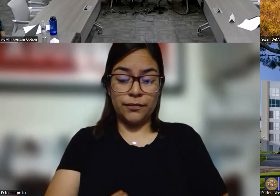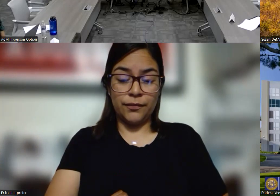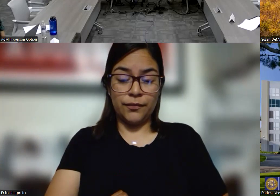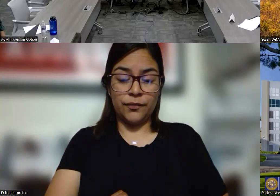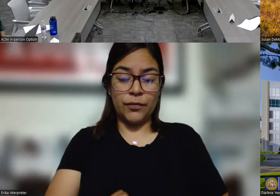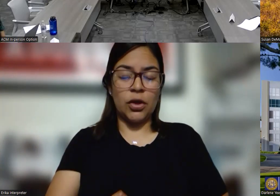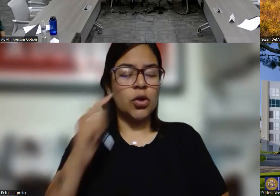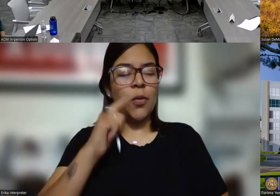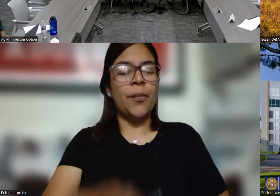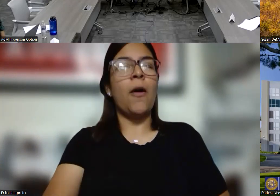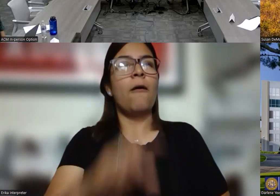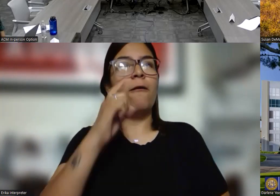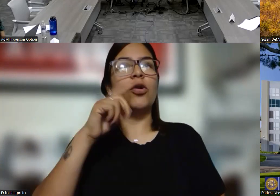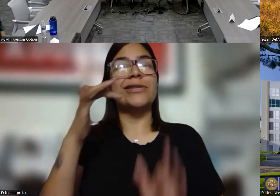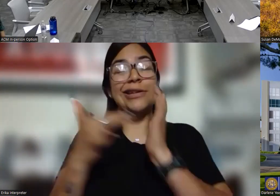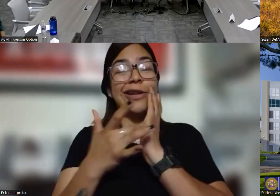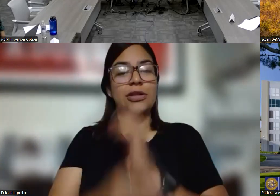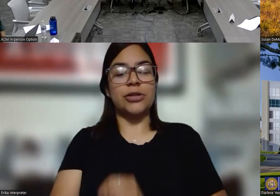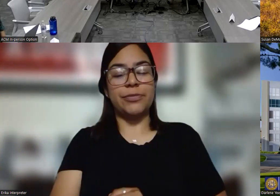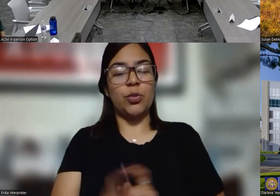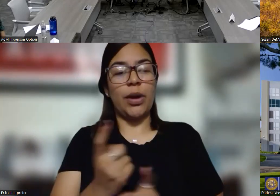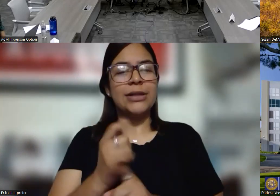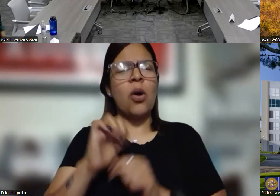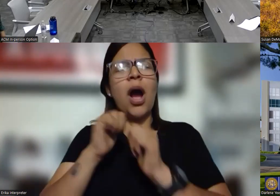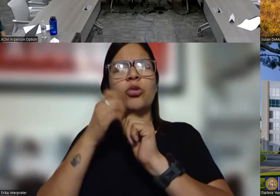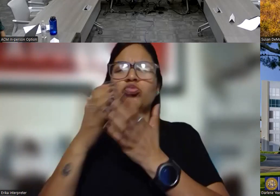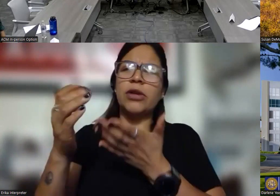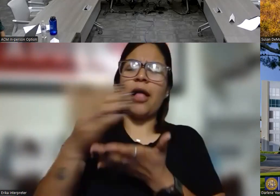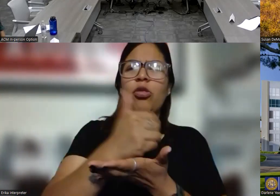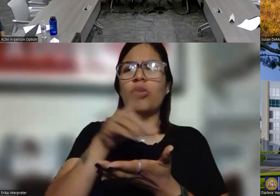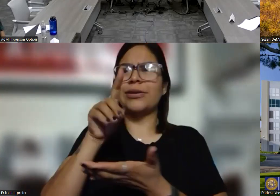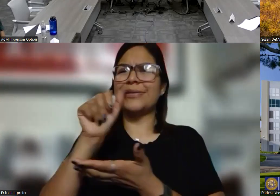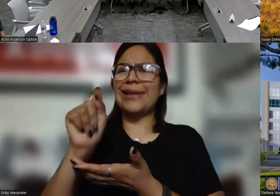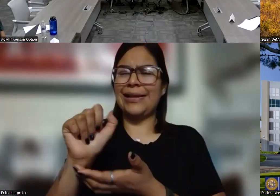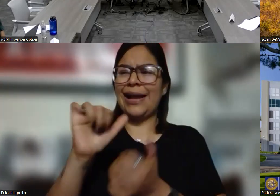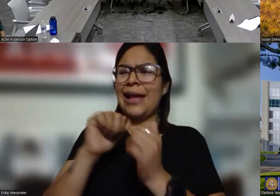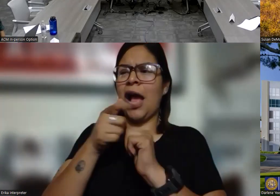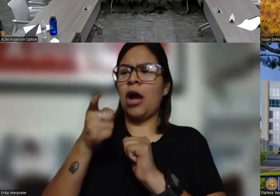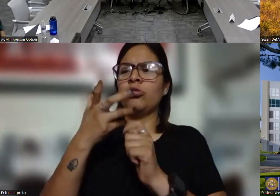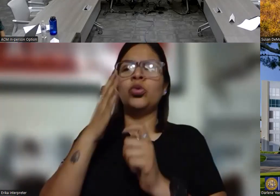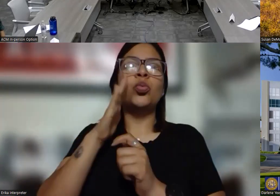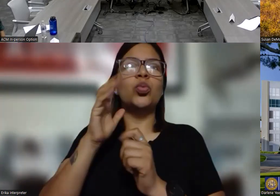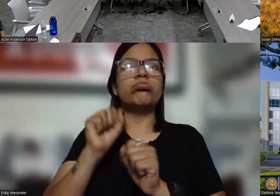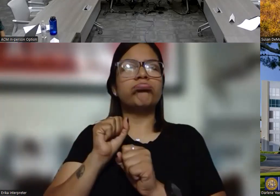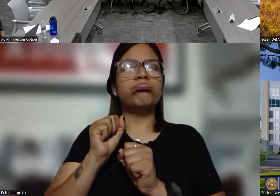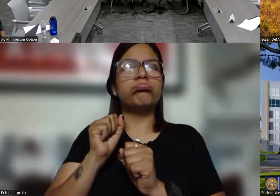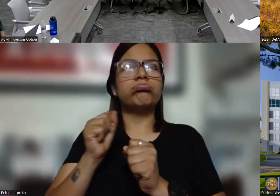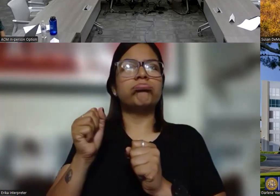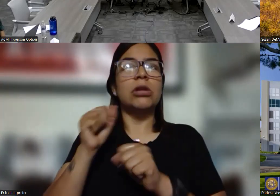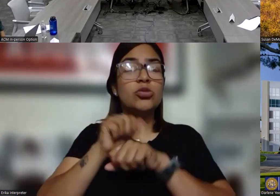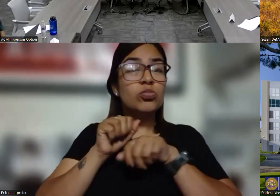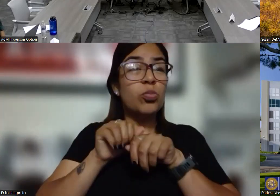is used now to collect data and help folks get the data quicker and um perhaps make it make the